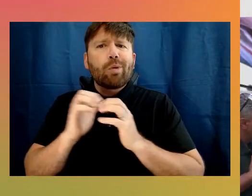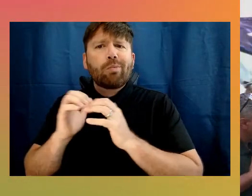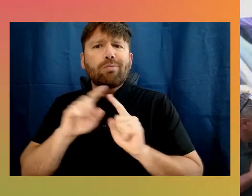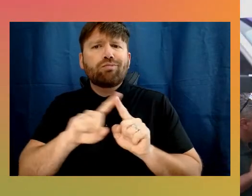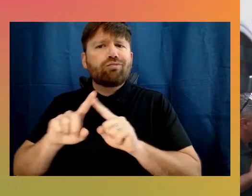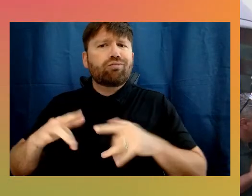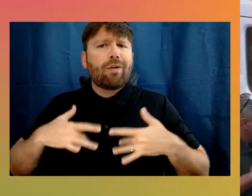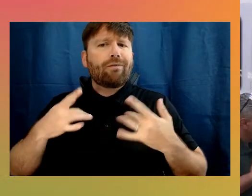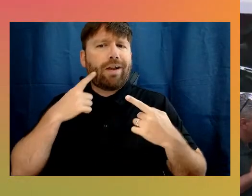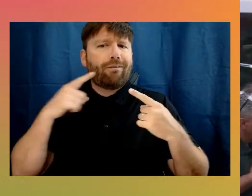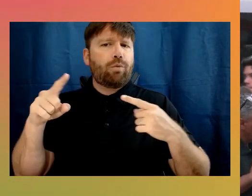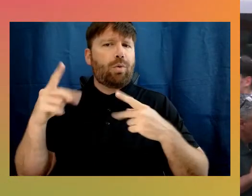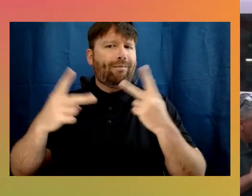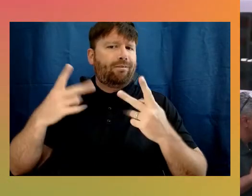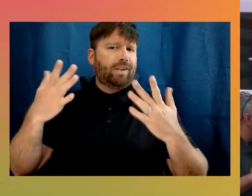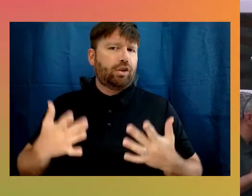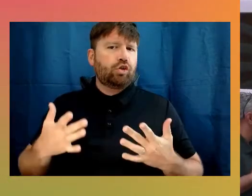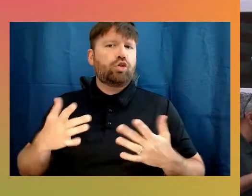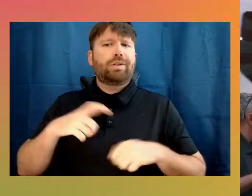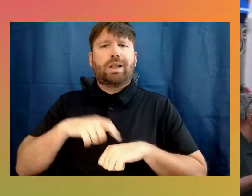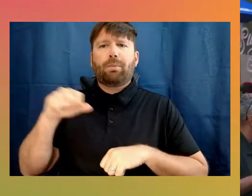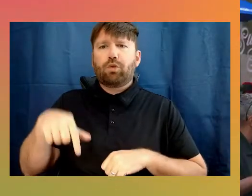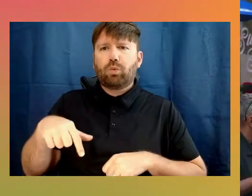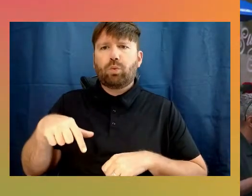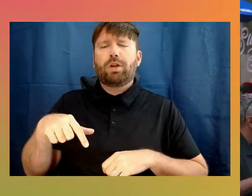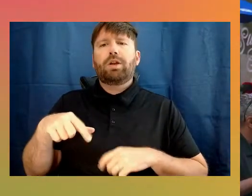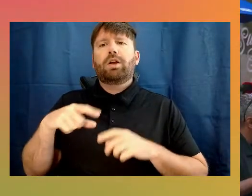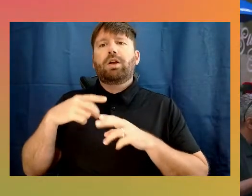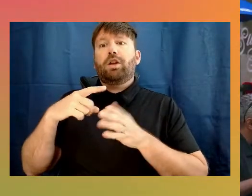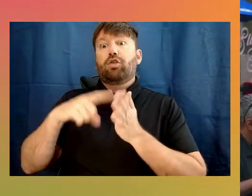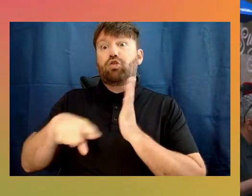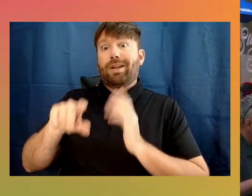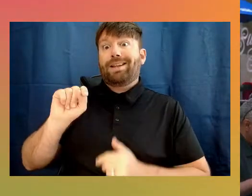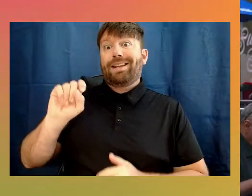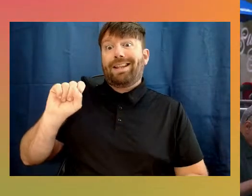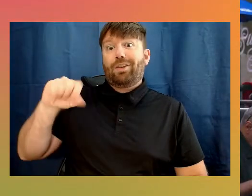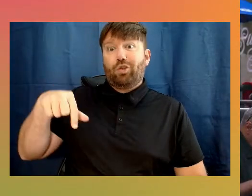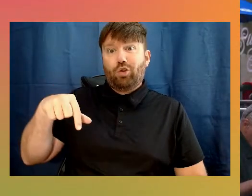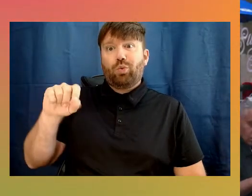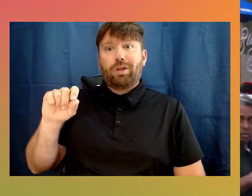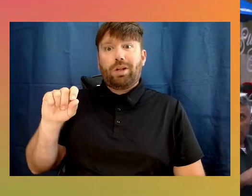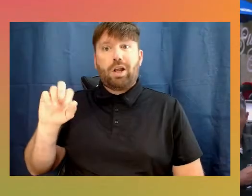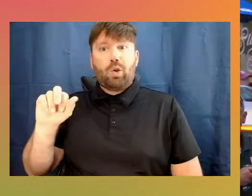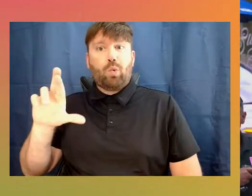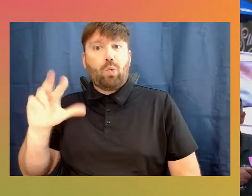WITHOUT THE FANTASTIC STAFF WORKING TIRELESSLY TO CREATE